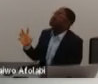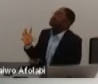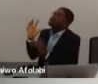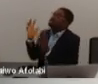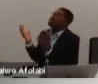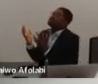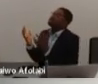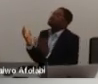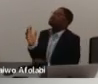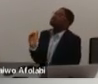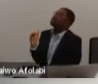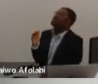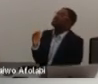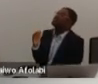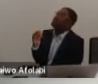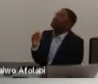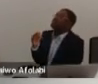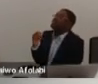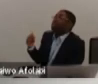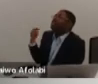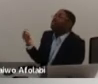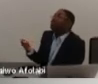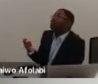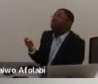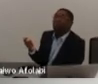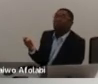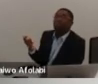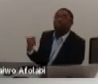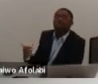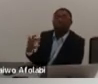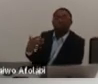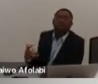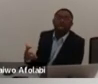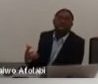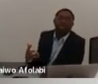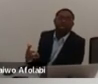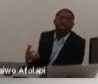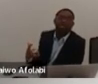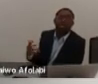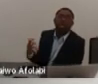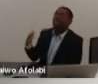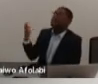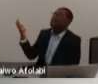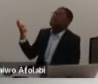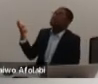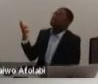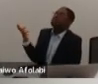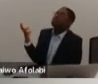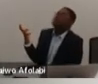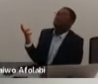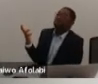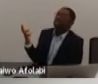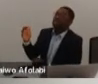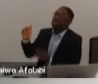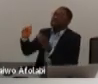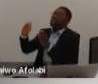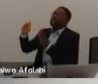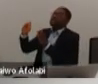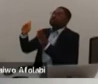And so even in trying to put this book together, we're very careful who we bring to write, because like Dr. Ogunnubi was saying,